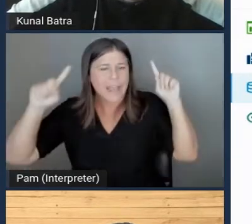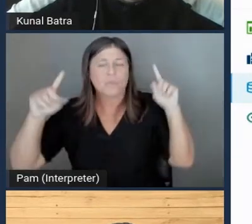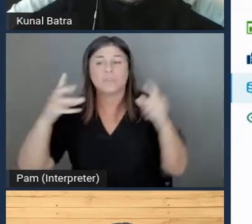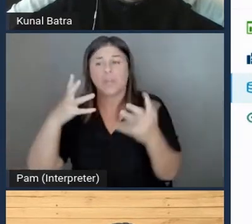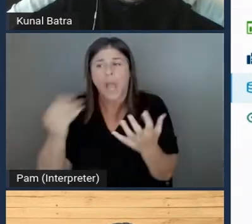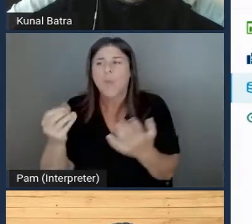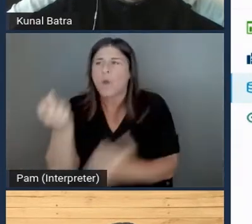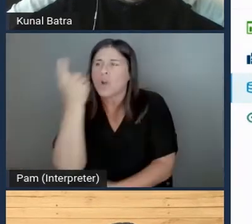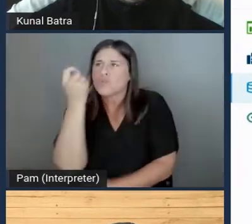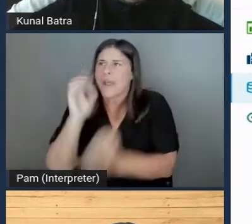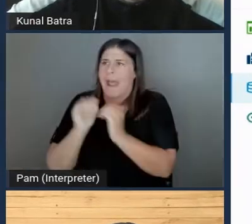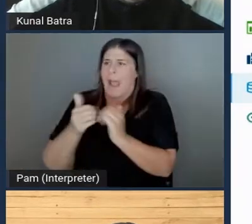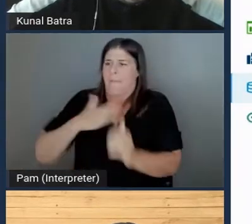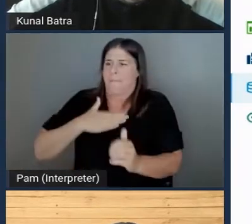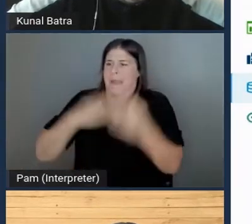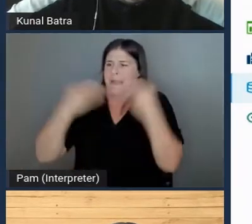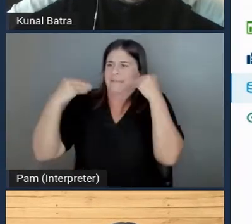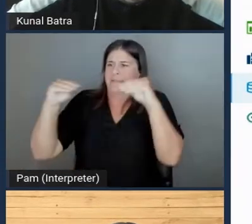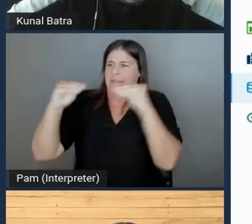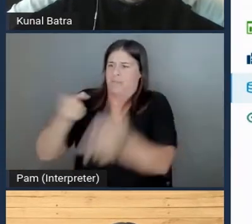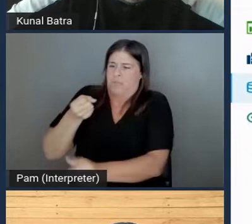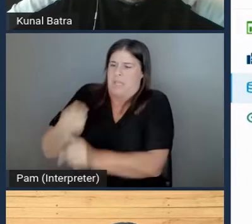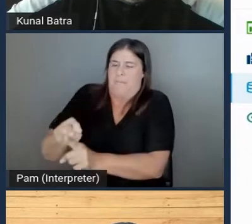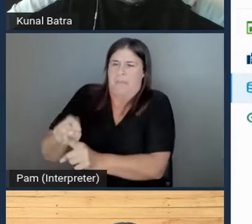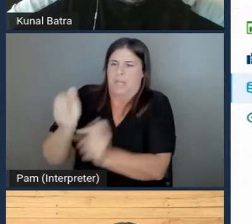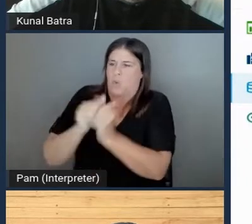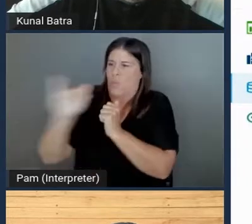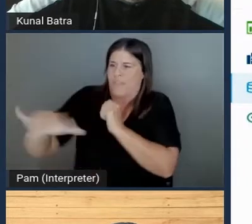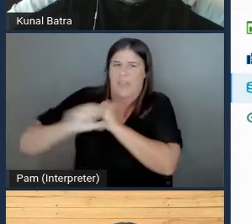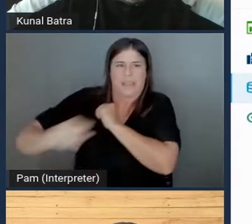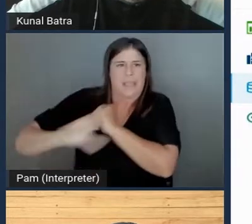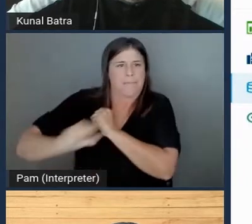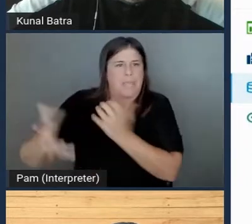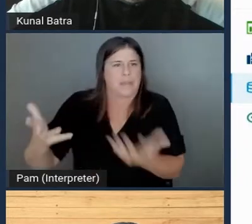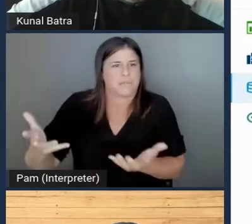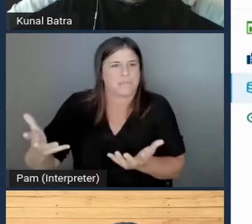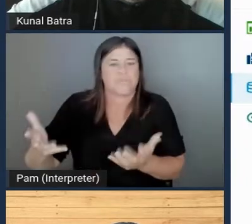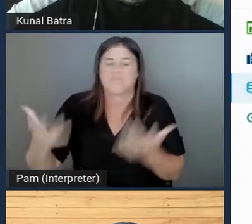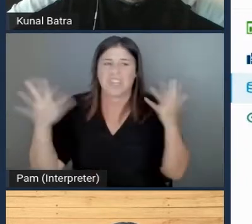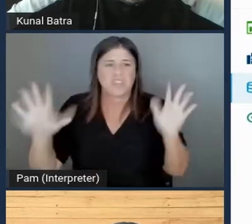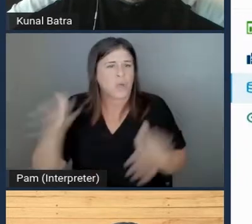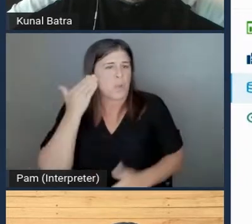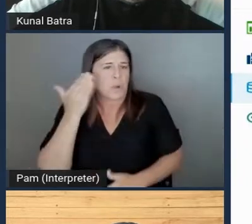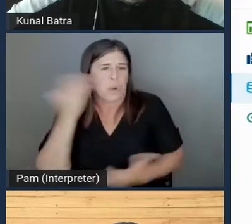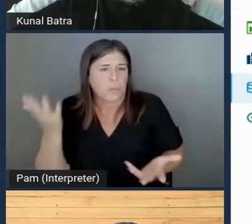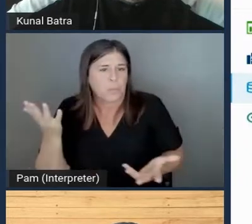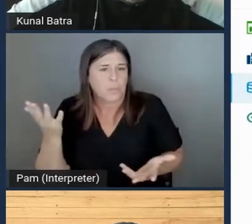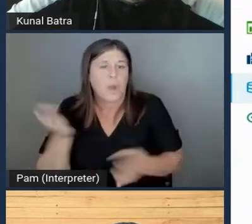how my sales are getting impacted with that campaign data. Now, previously, what I would do